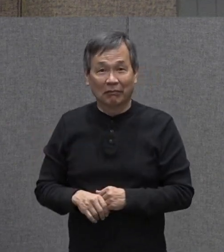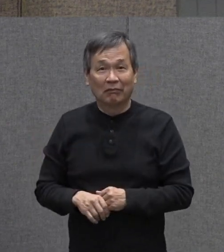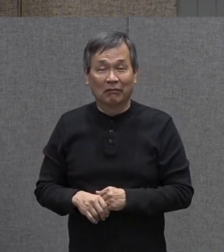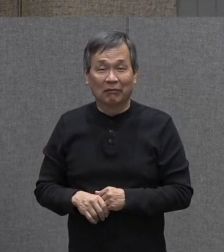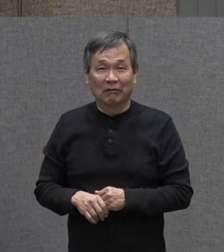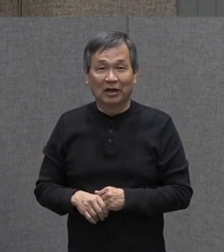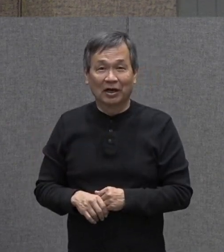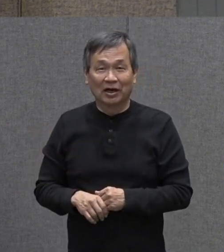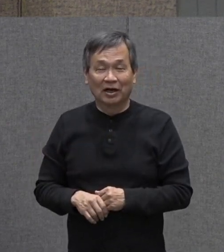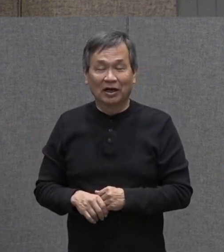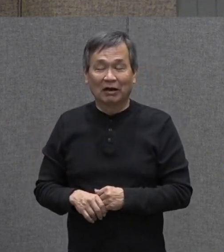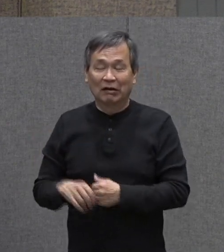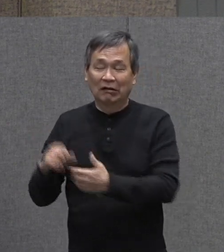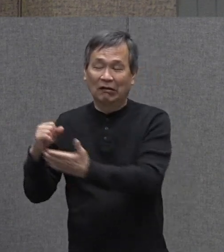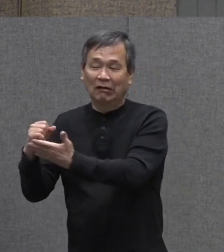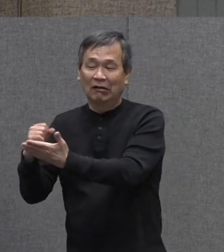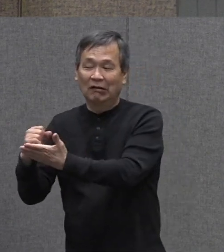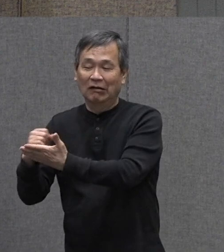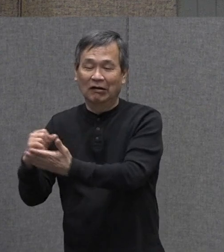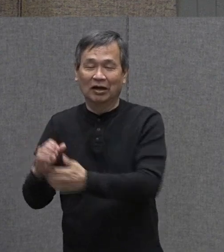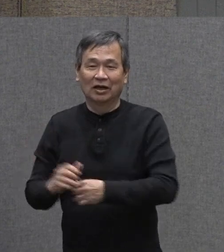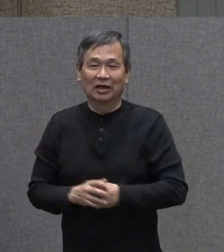and I'm going to erase my other sentence frame.